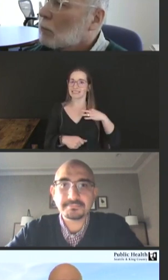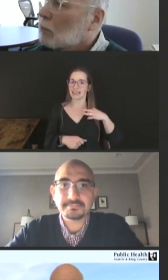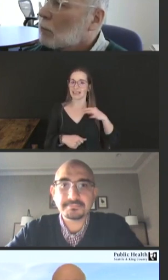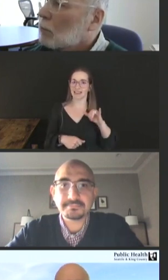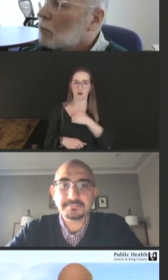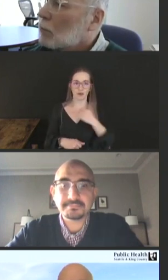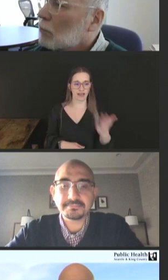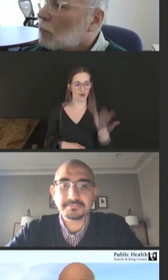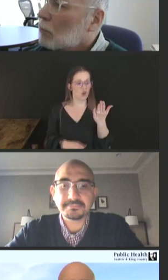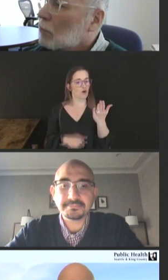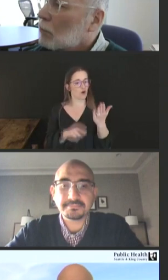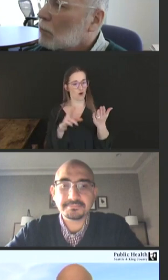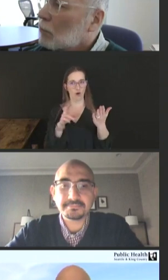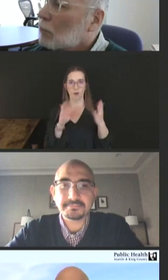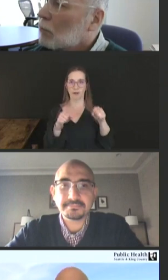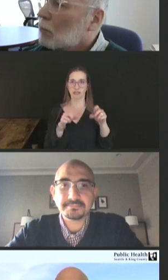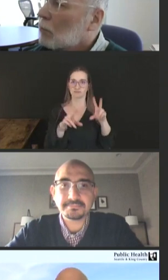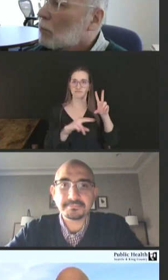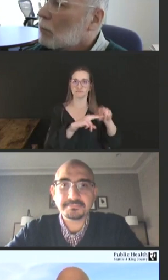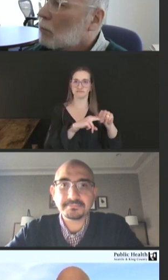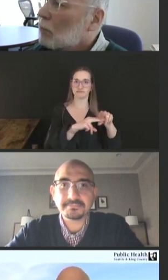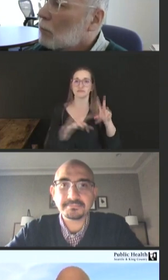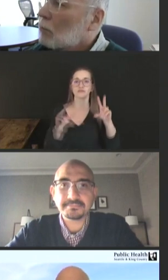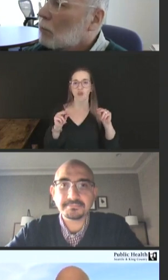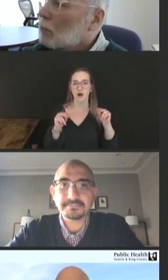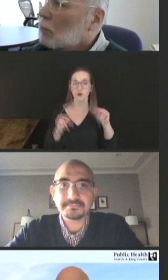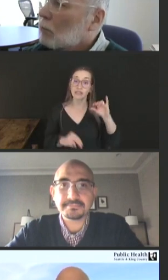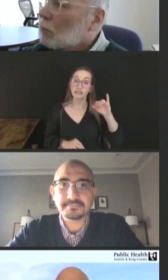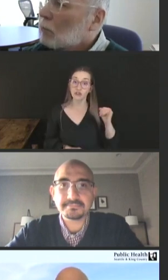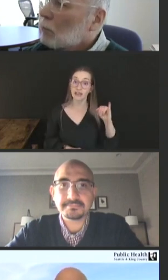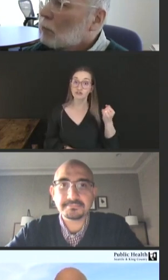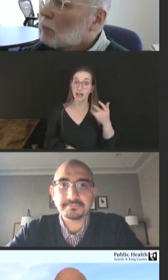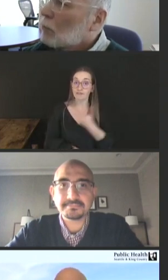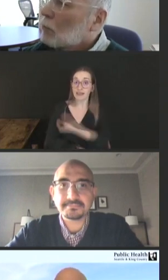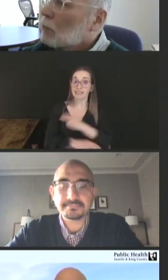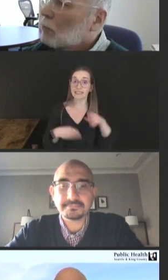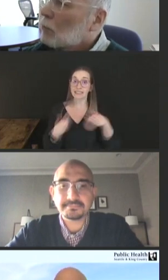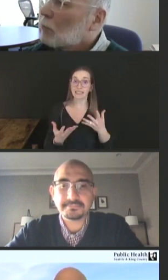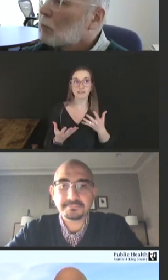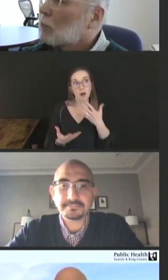As I mentioned, the J&J vaccine does give substantially better durability than the